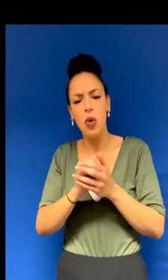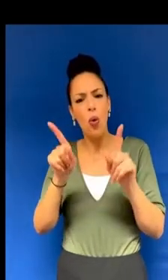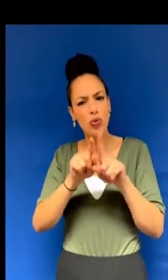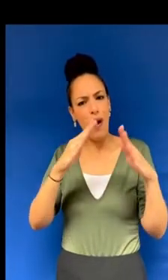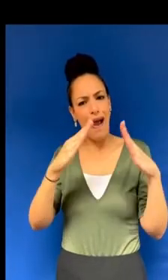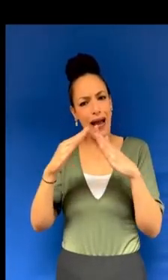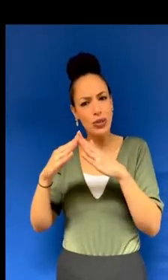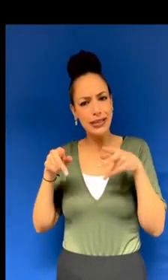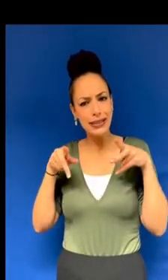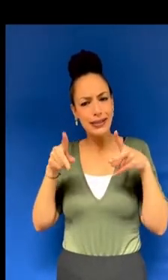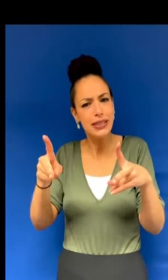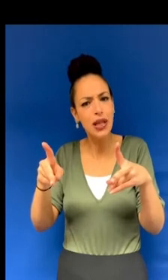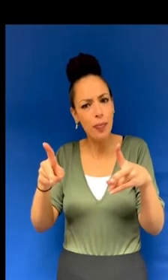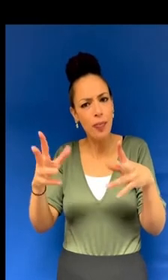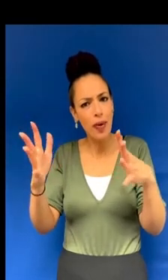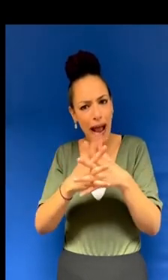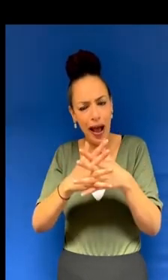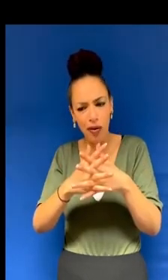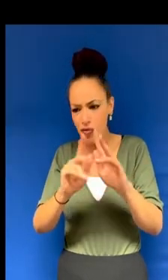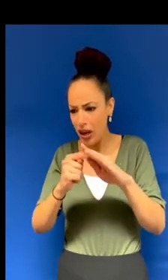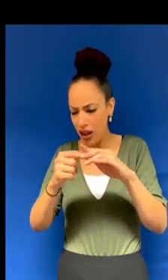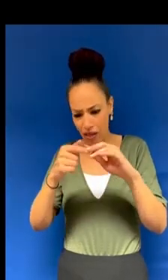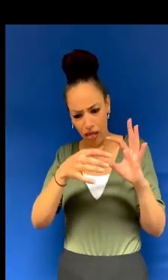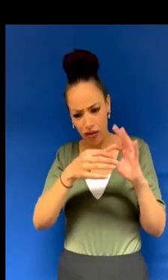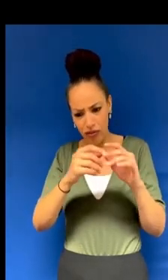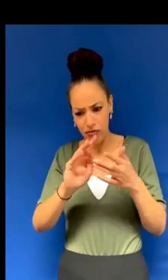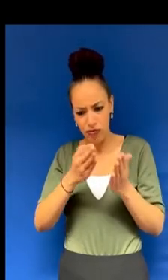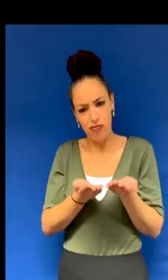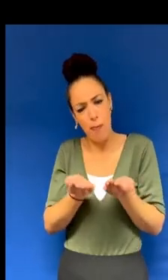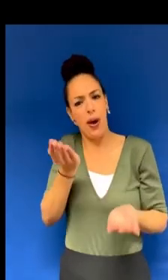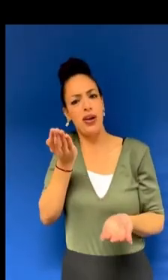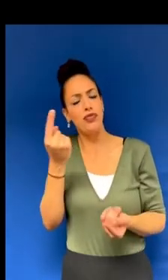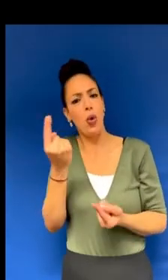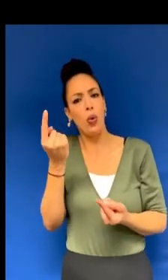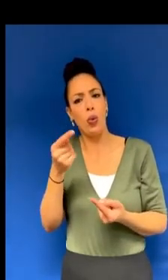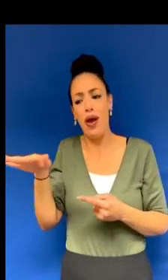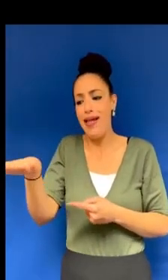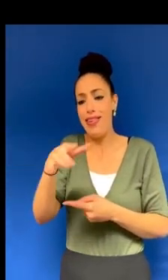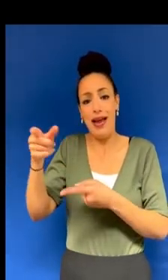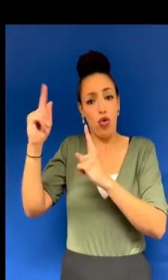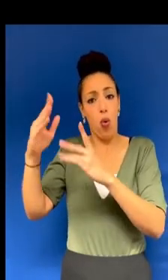the purpose of the Union is to challenge the injustice of the housing crisis a,nd the housing